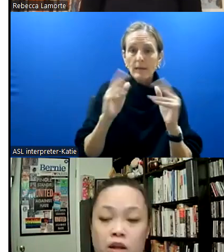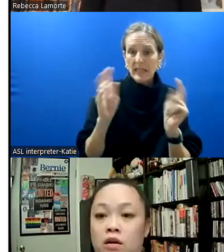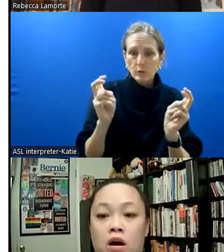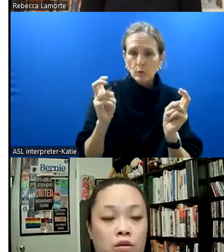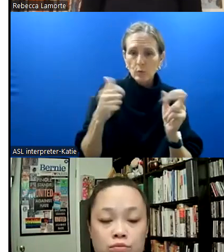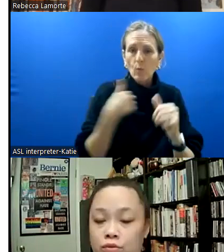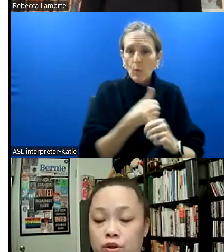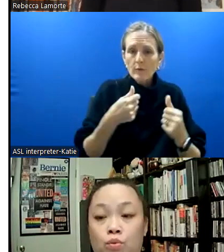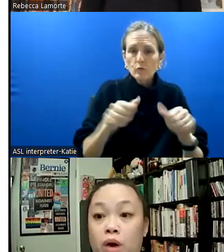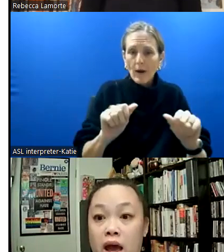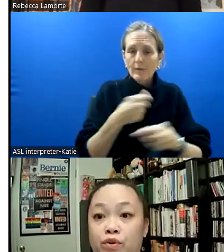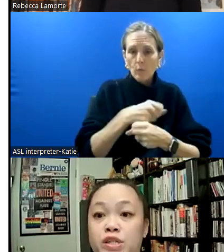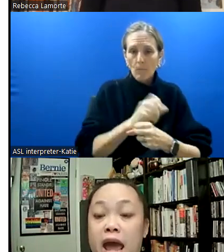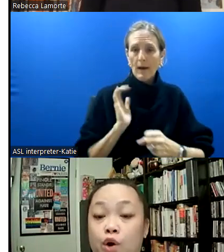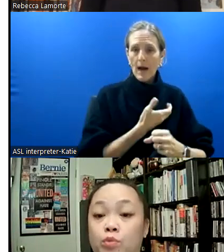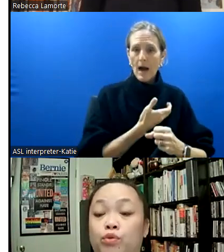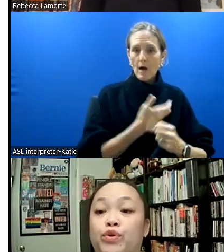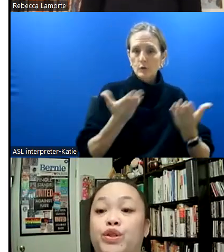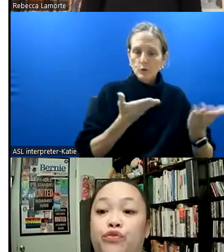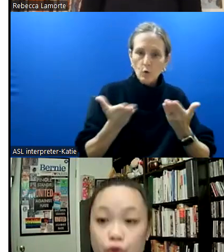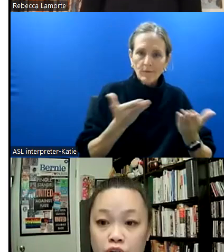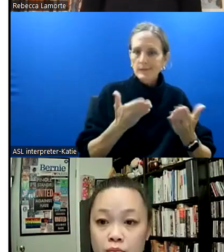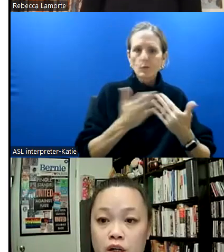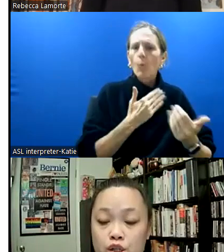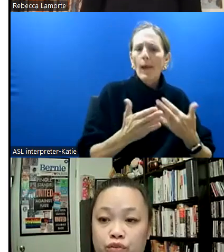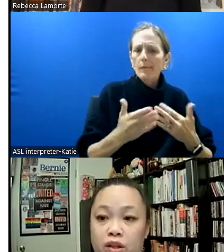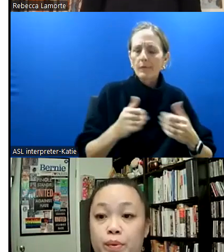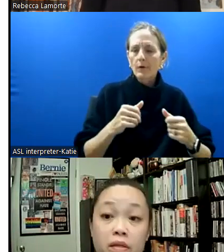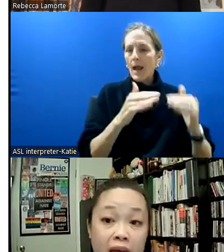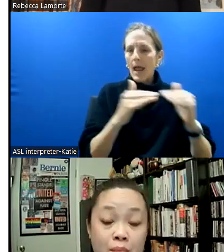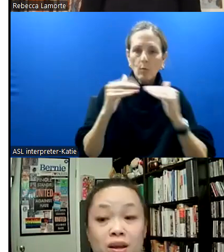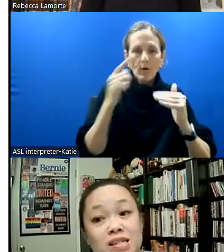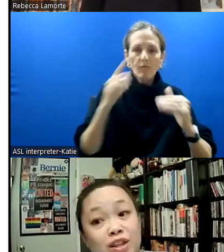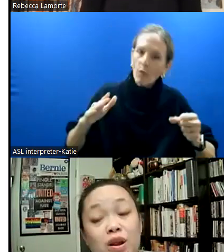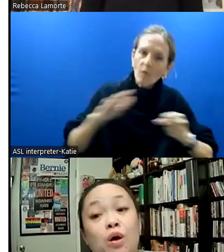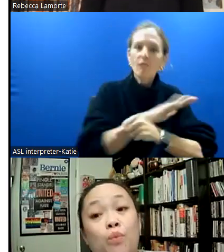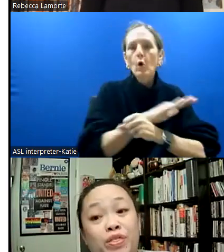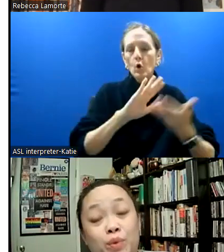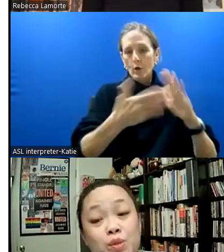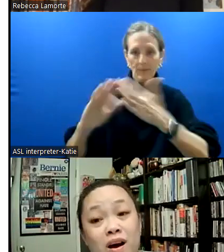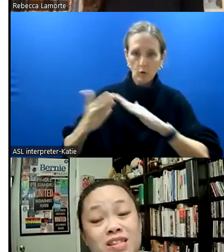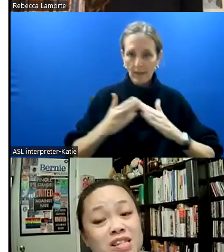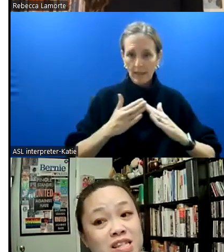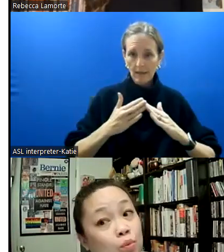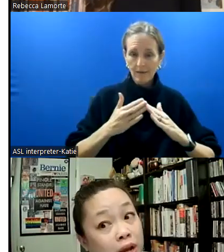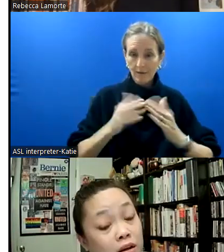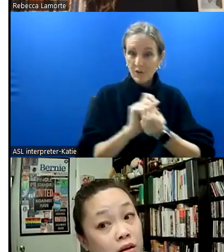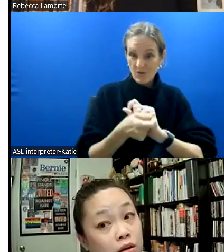and our, you know, whatever, equitable for the full community. So you flip it on that, because then what their response is like, "What?"